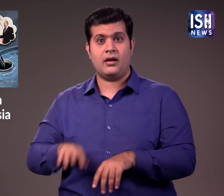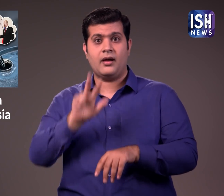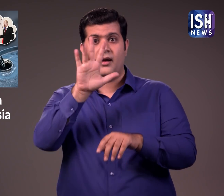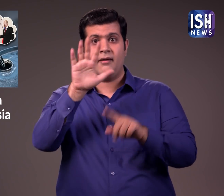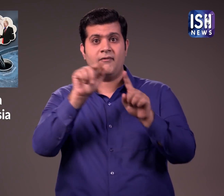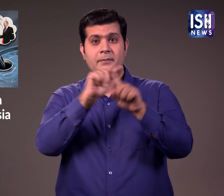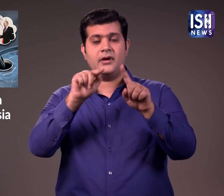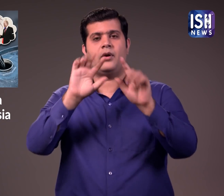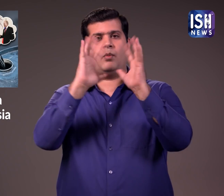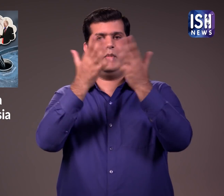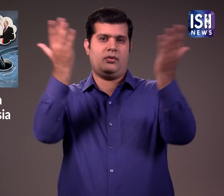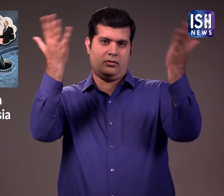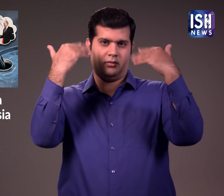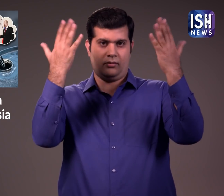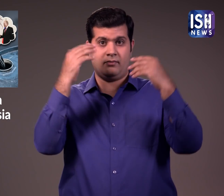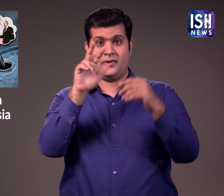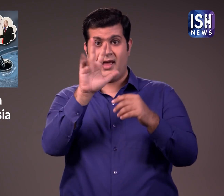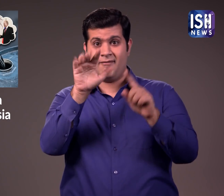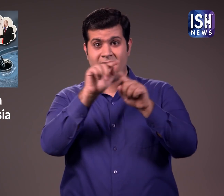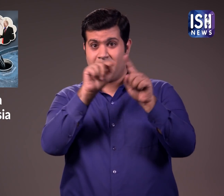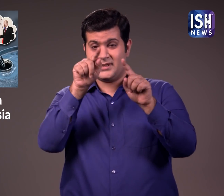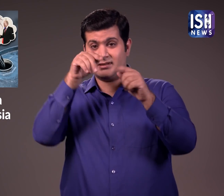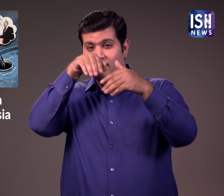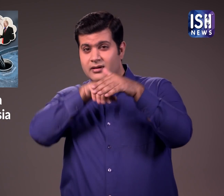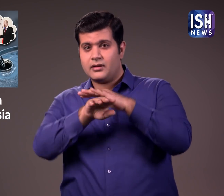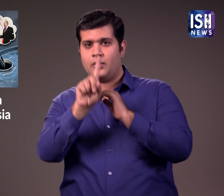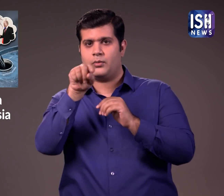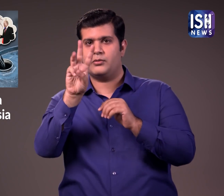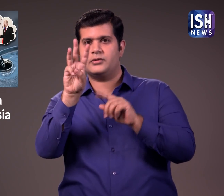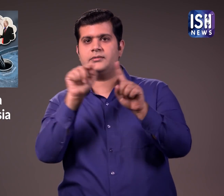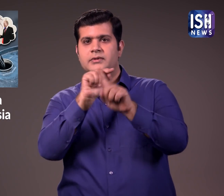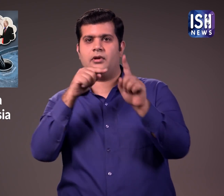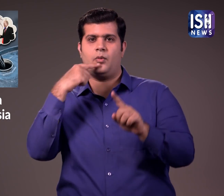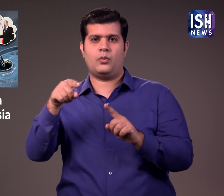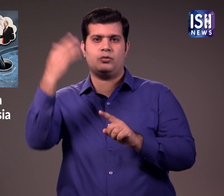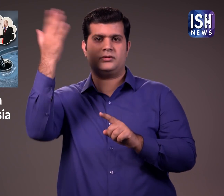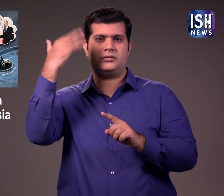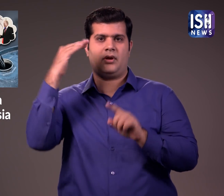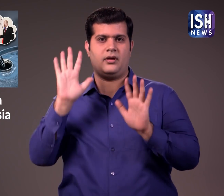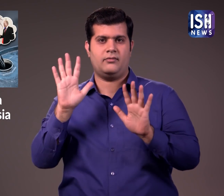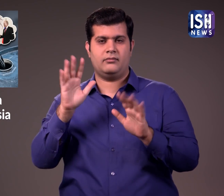Out of this, India buys just 1.3 per cent of all its oil needs from Russia.